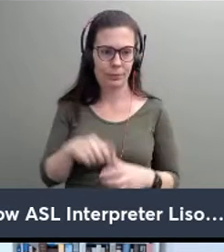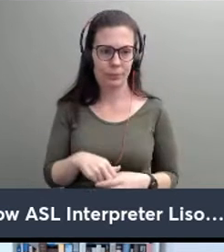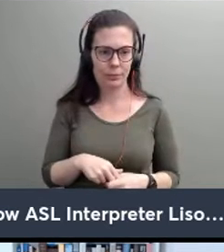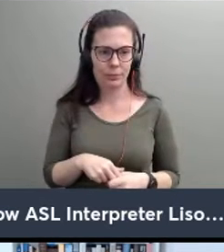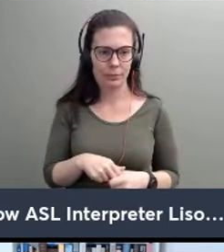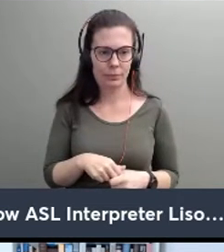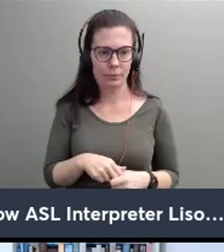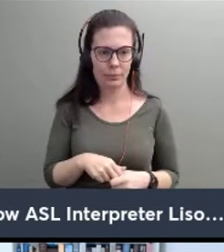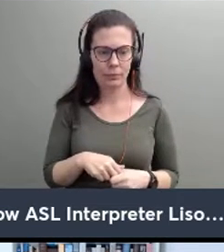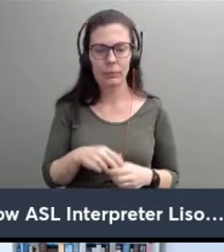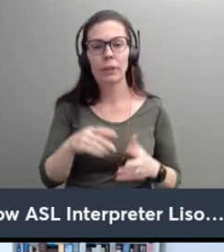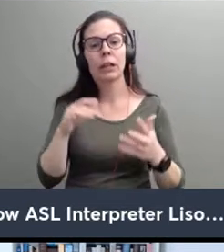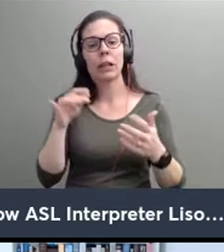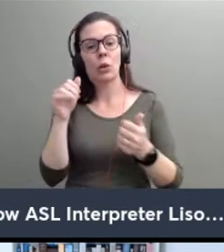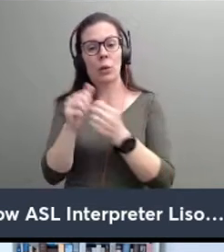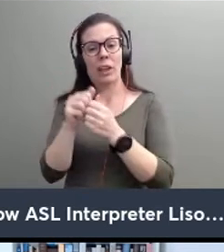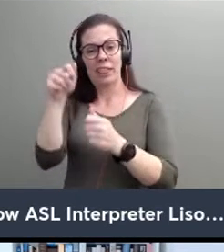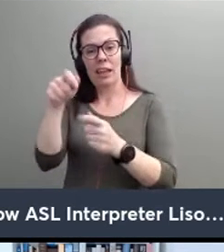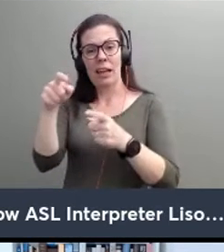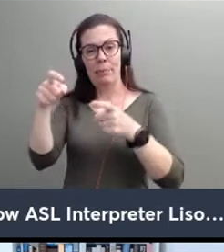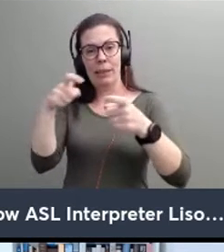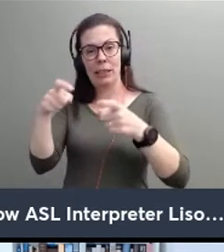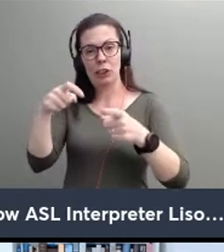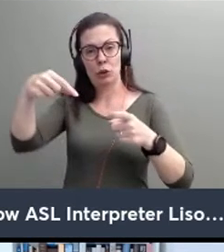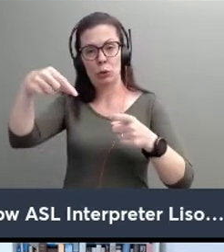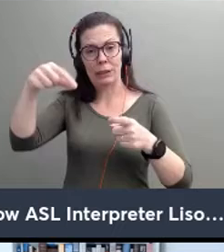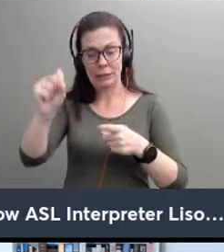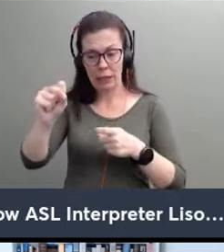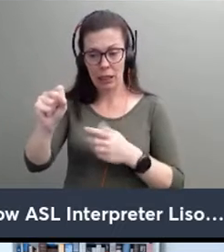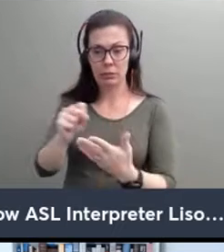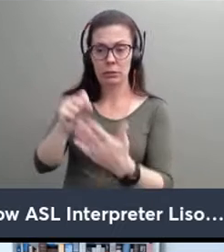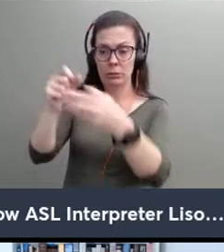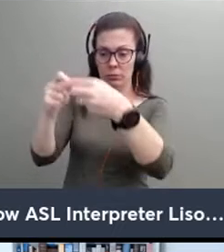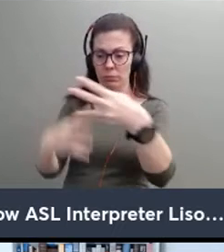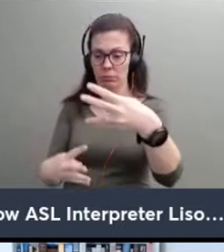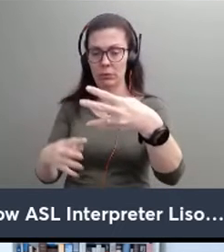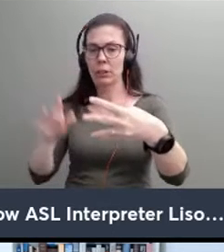And within Manage QuickSight, when you click on security and permissions,